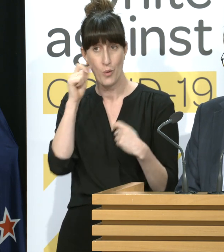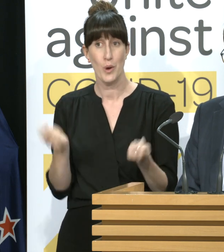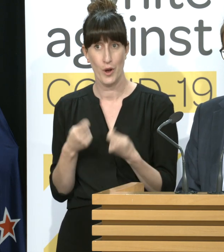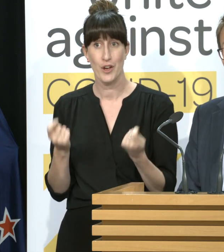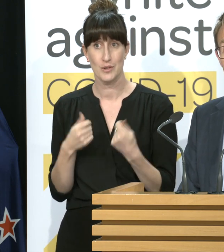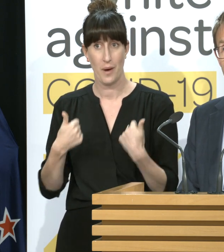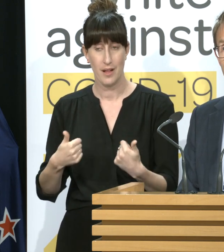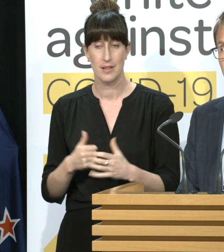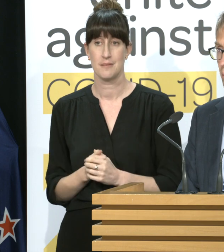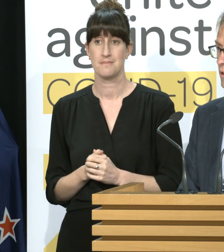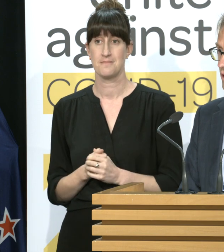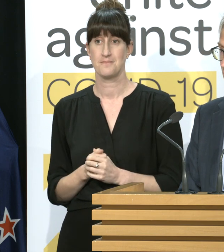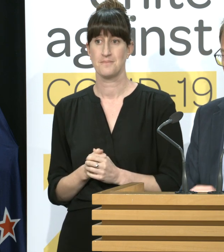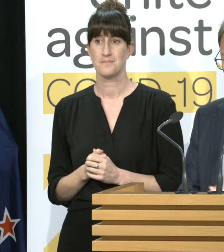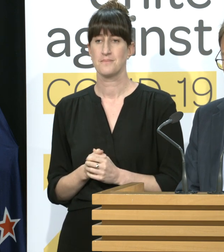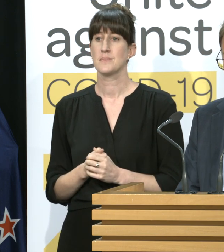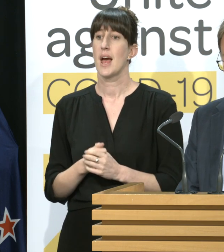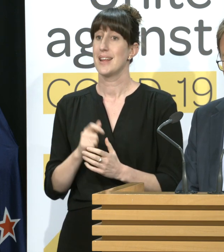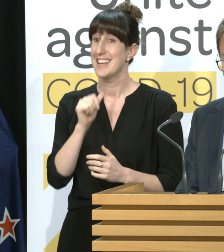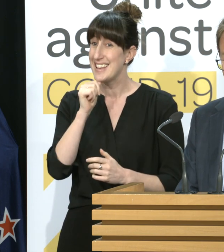We also know that we can scale up quickly if needed